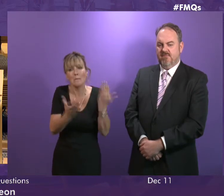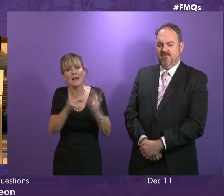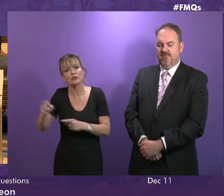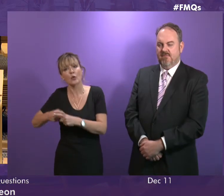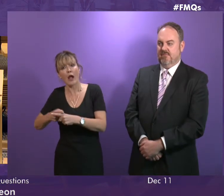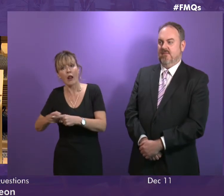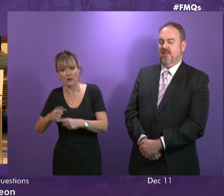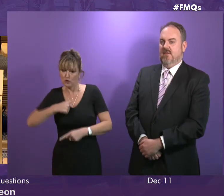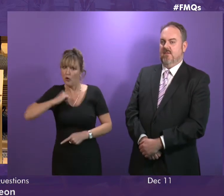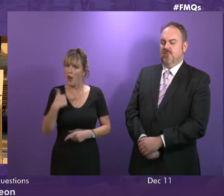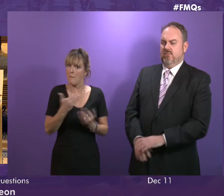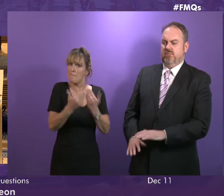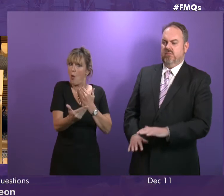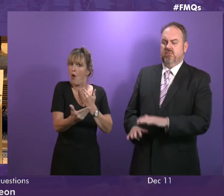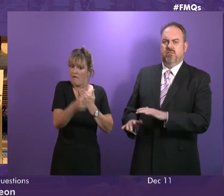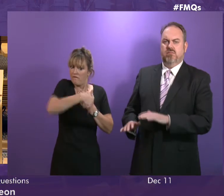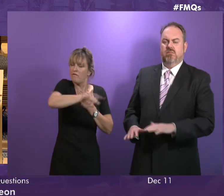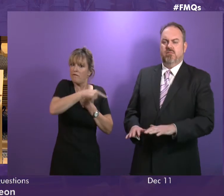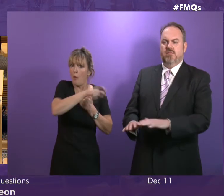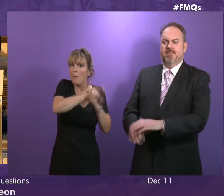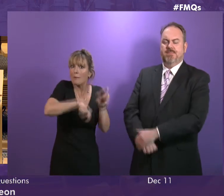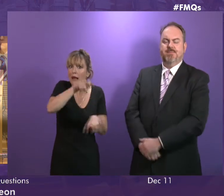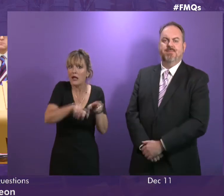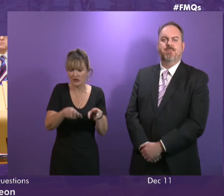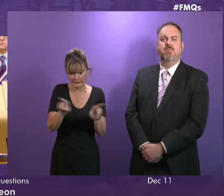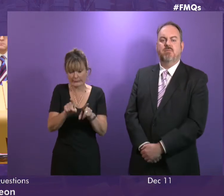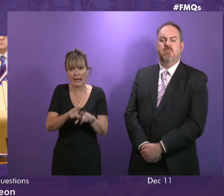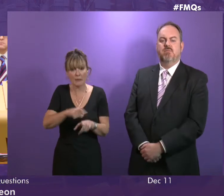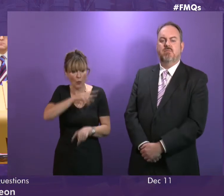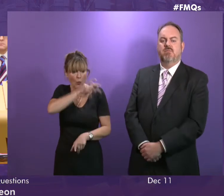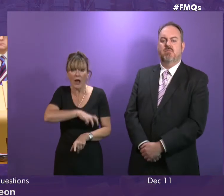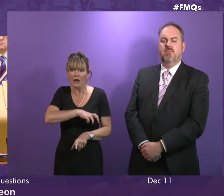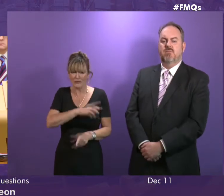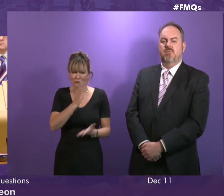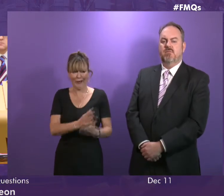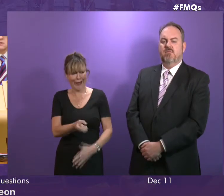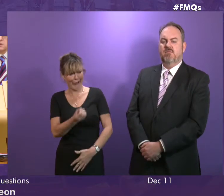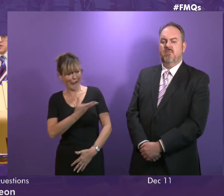more GPs per head of population in Scotland than there are in Wales, where the Labour Party is in Government.